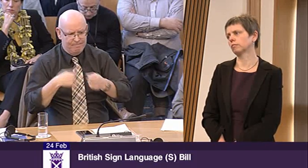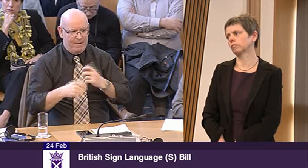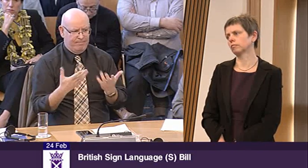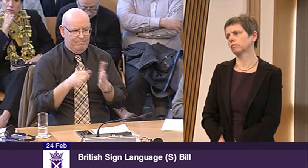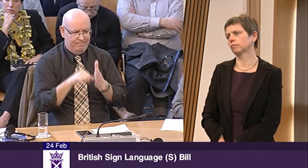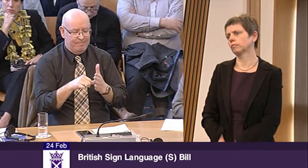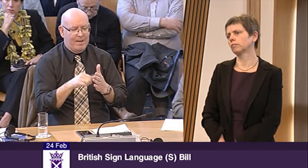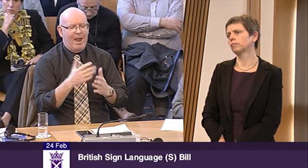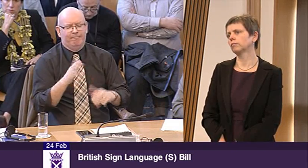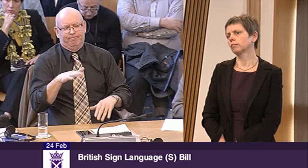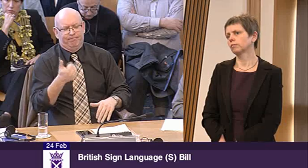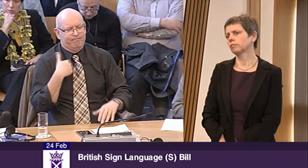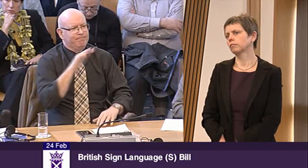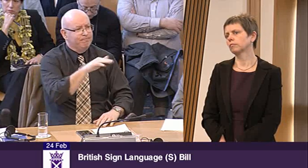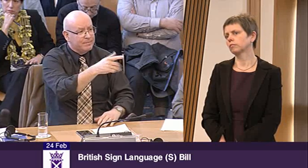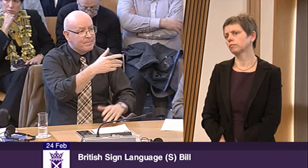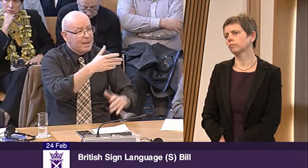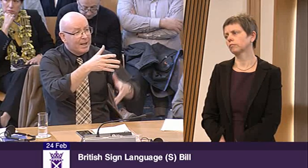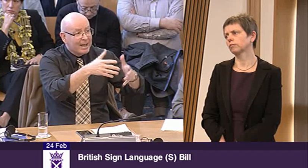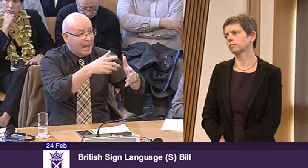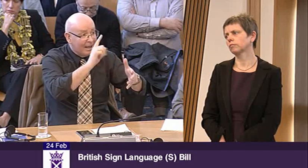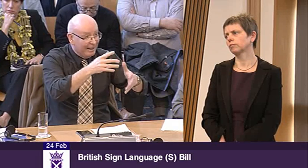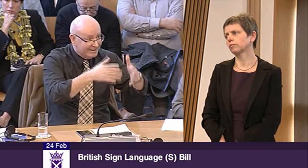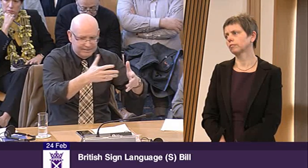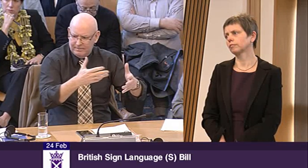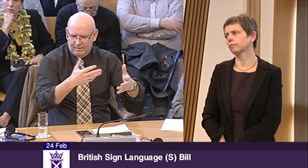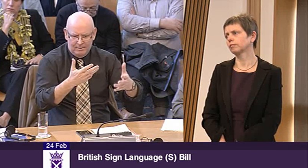BSL, which is a British language. Leaflets are translated for foreign language users